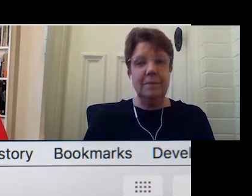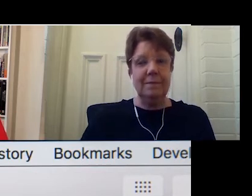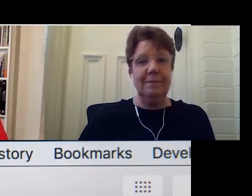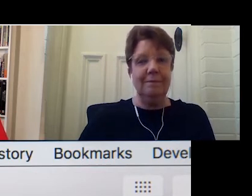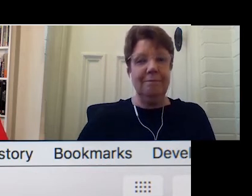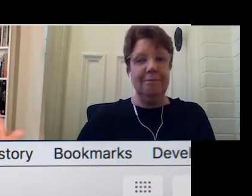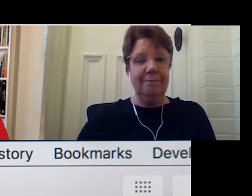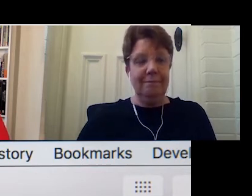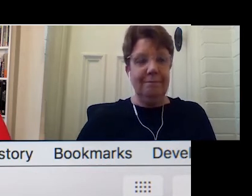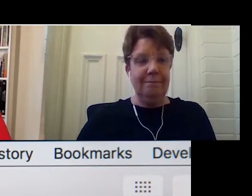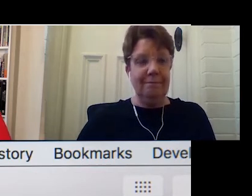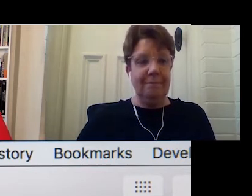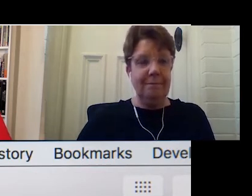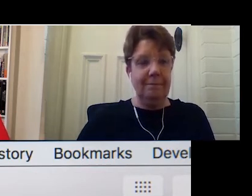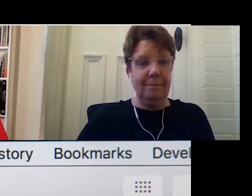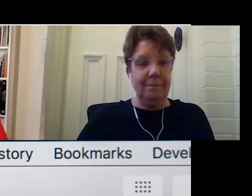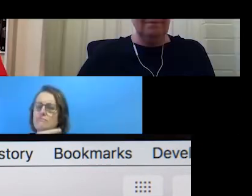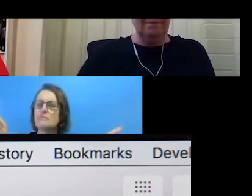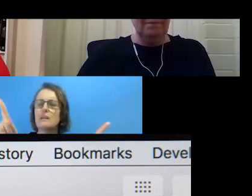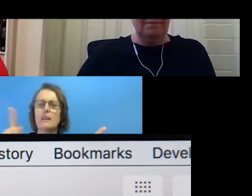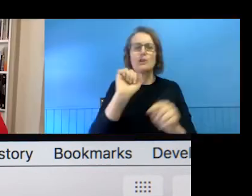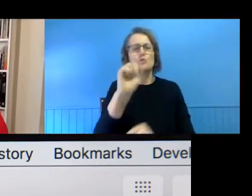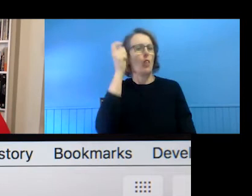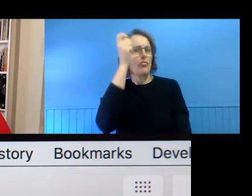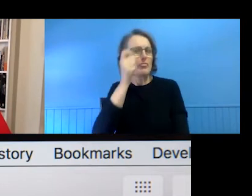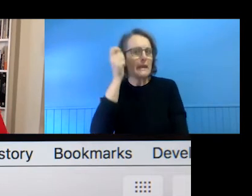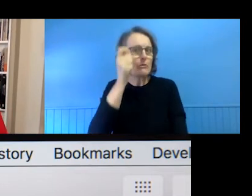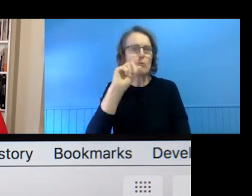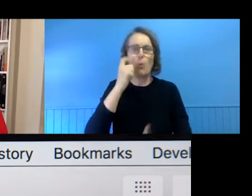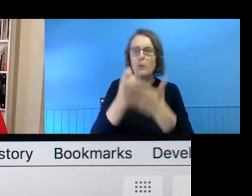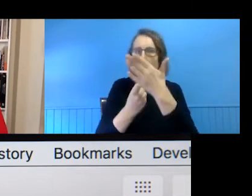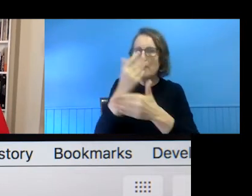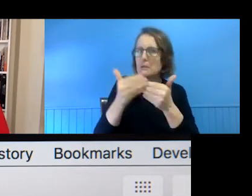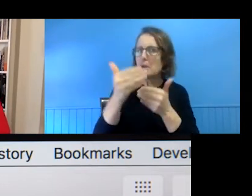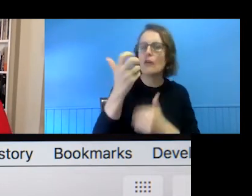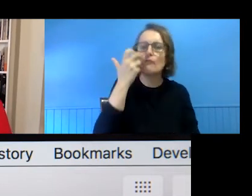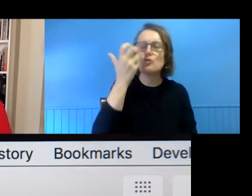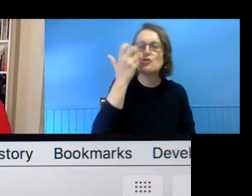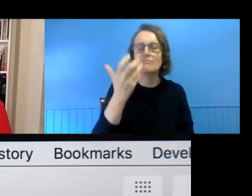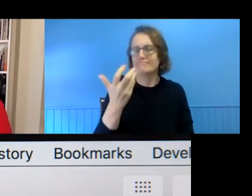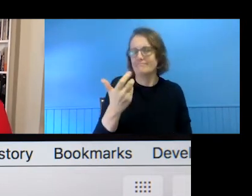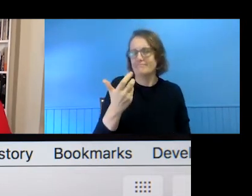public theories about what's going to happen. We can only take the